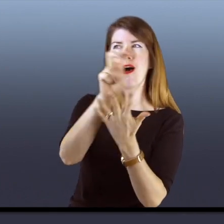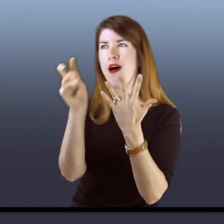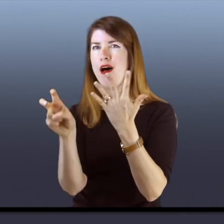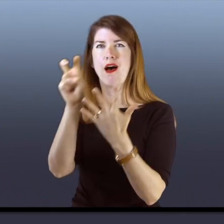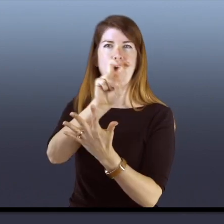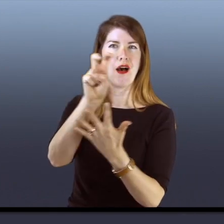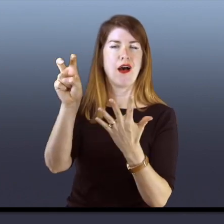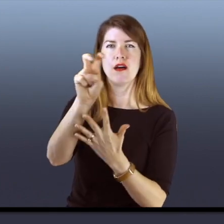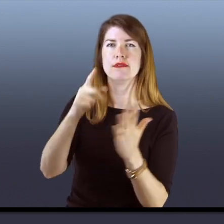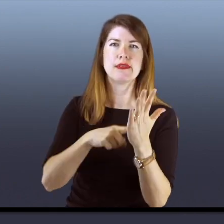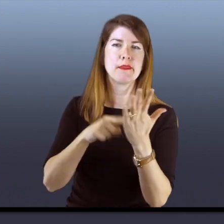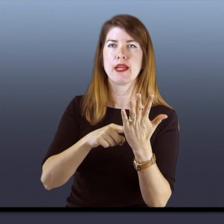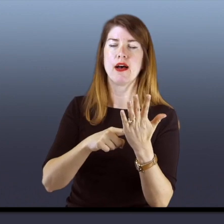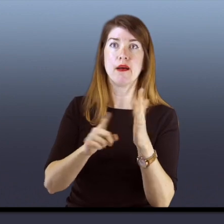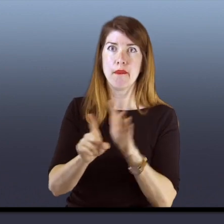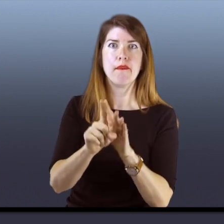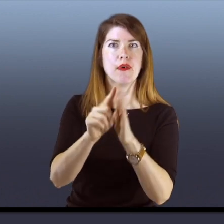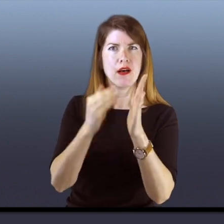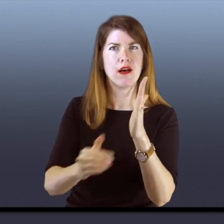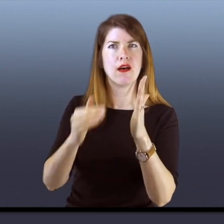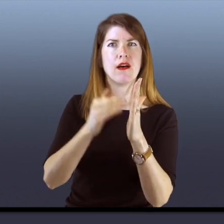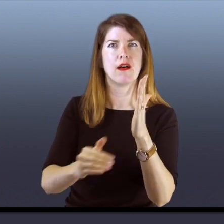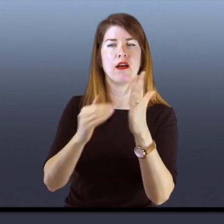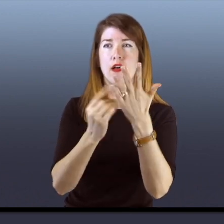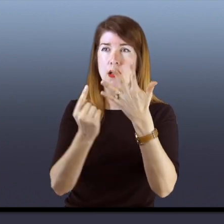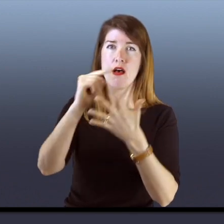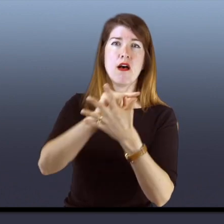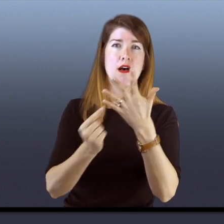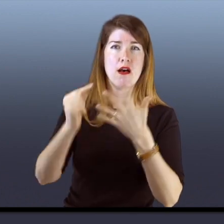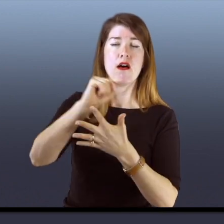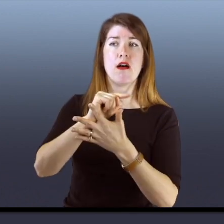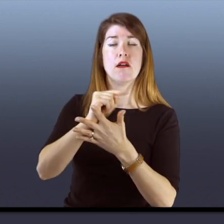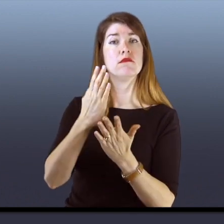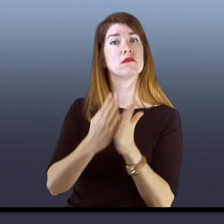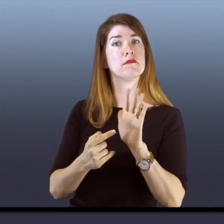Some of the examples of that is when the deaf or hard of hearing child is younger,